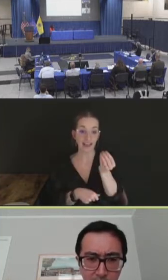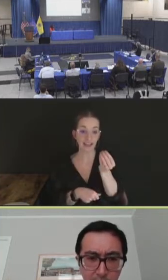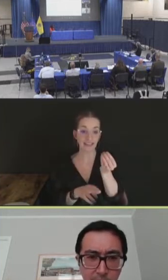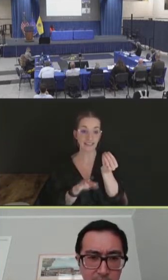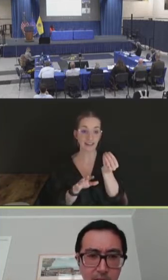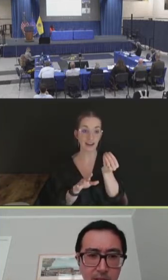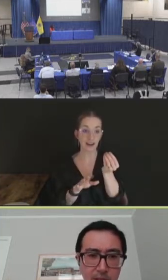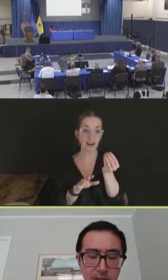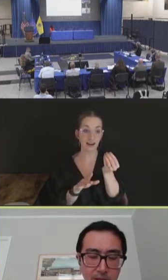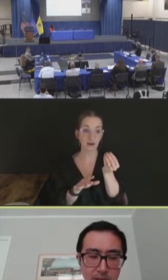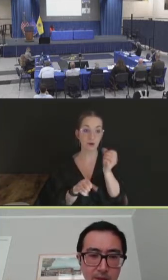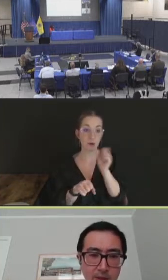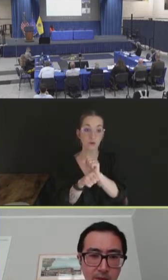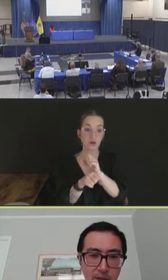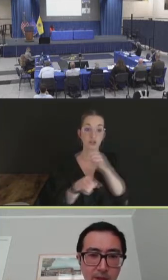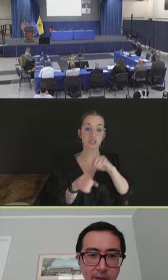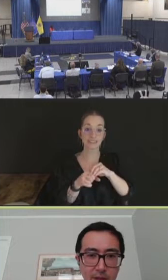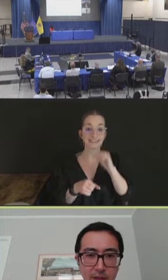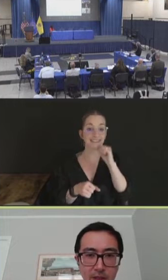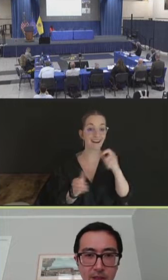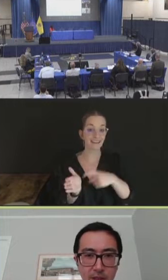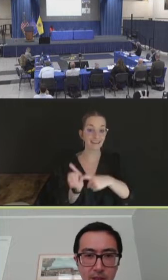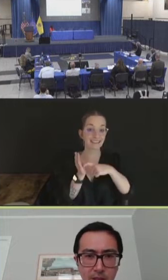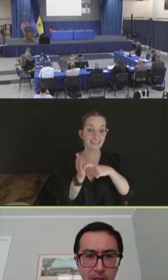and workers in non-essential sectors which I find very interesting.